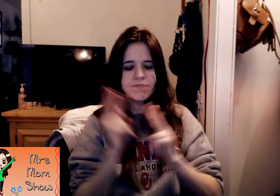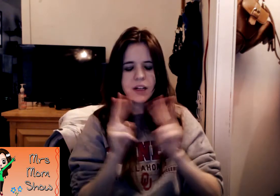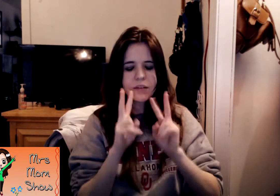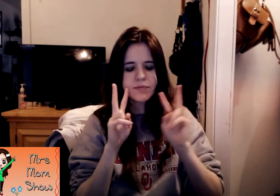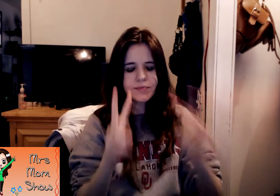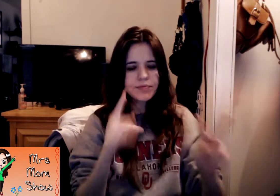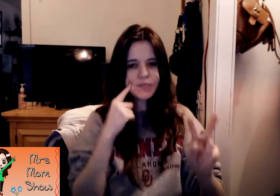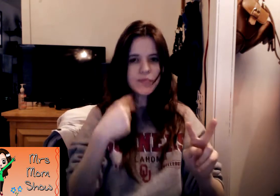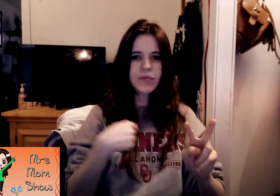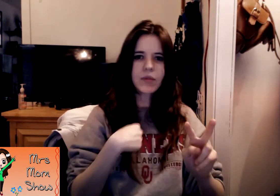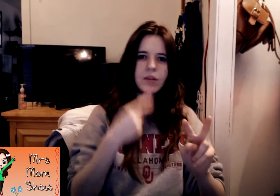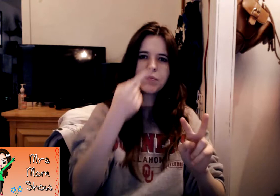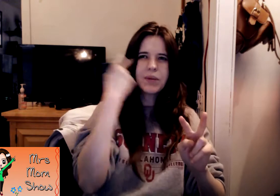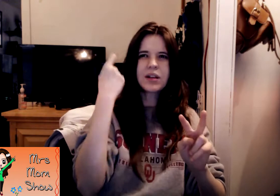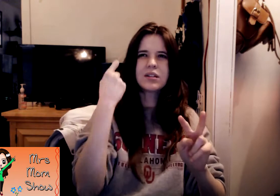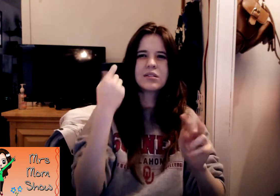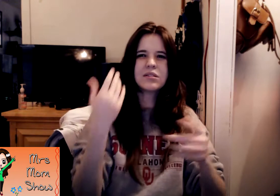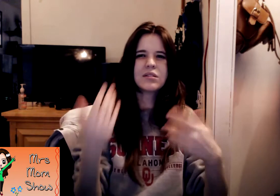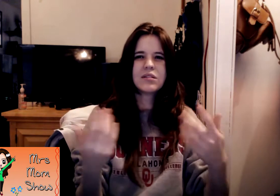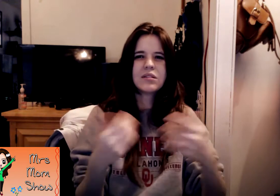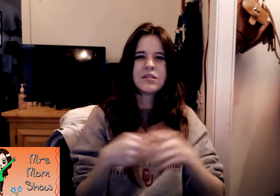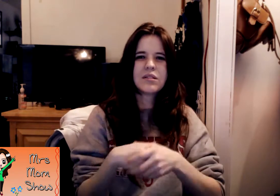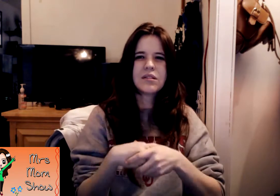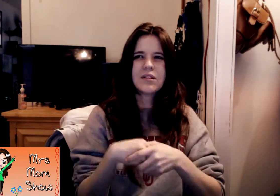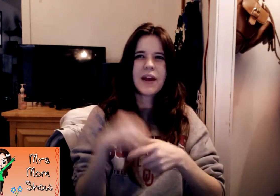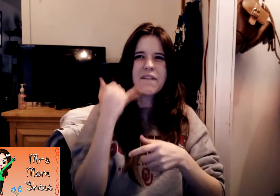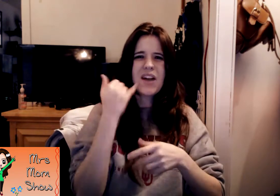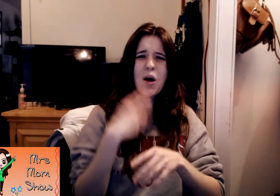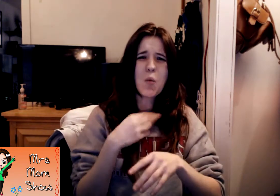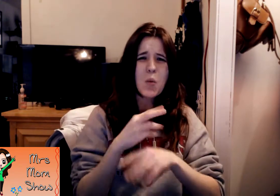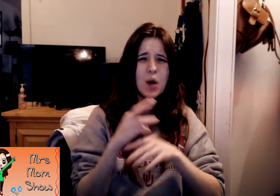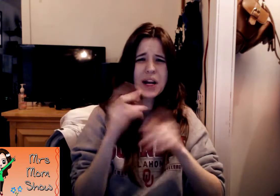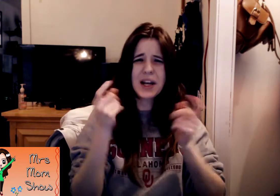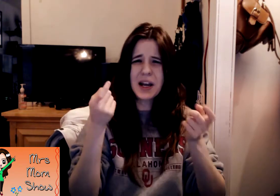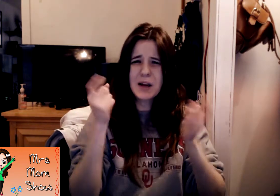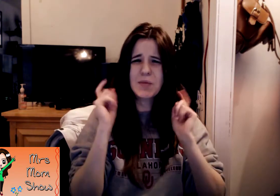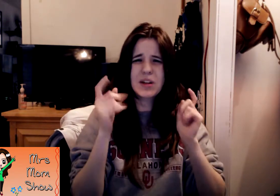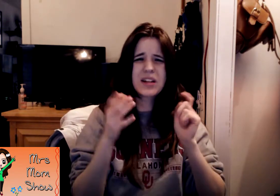It's very peaceful for me because if I wear my hearing aids,